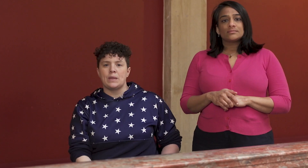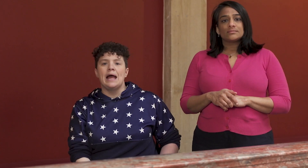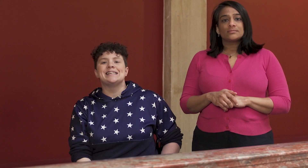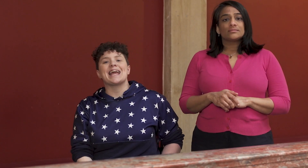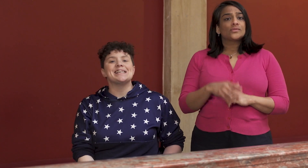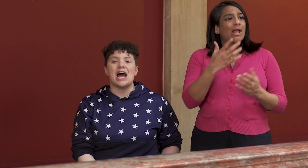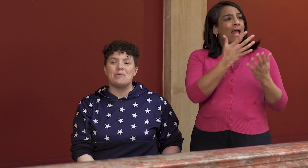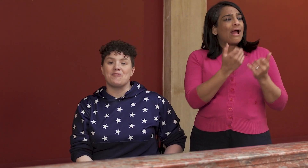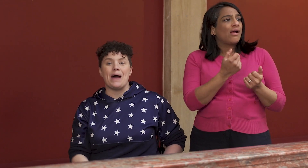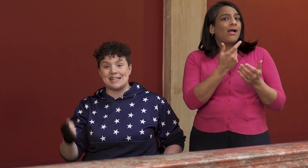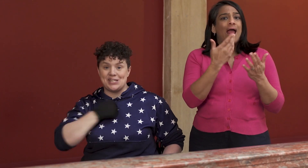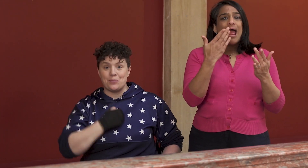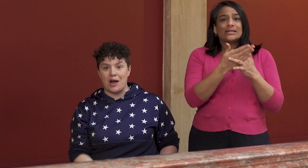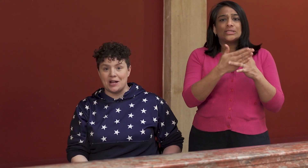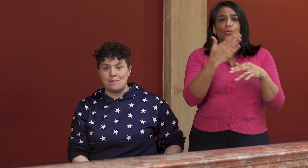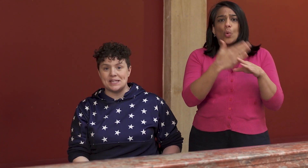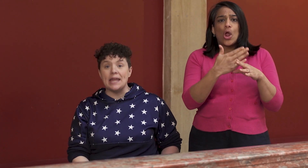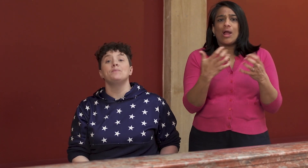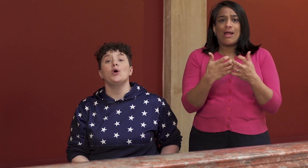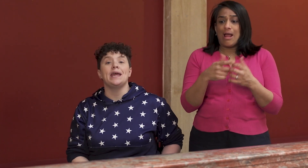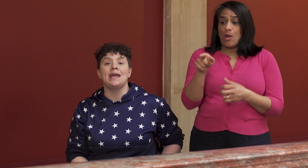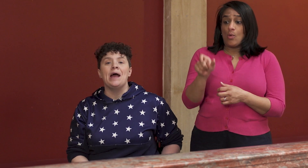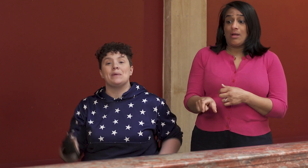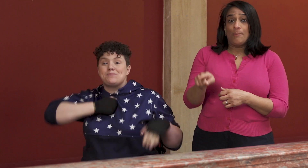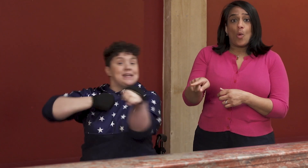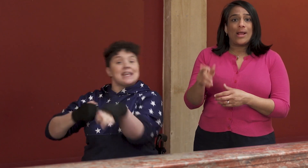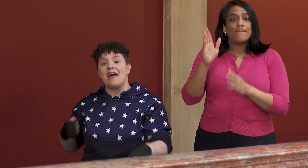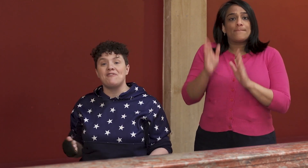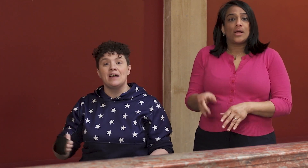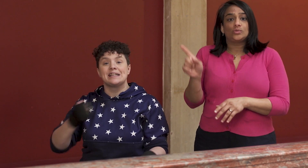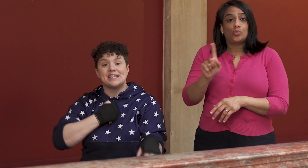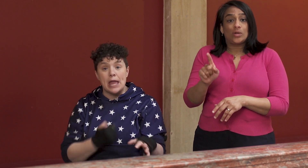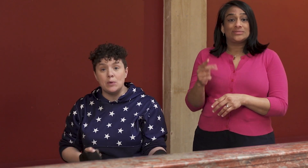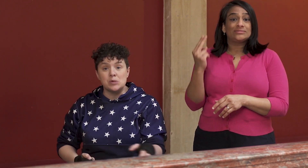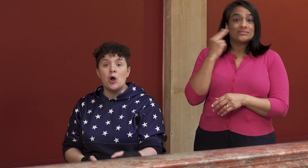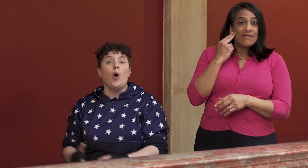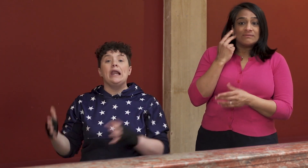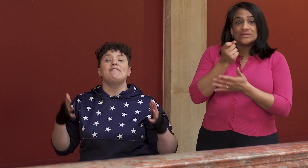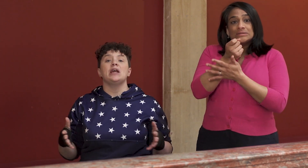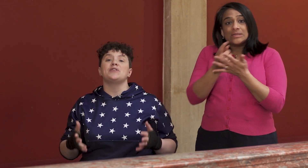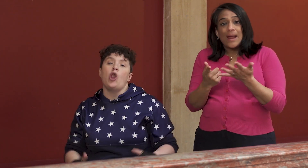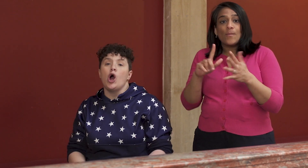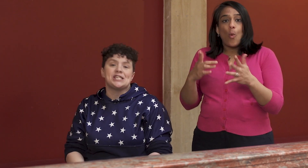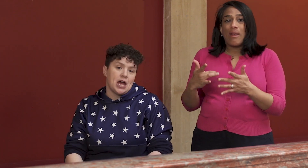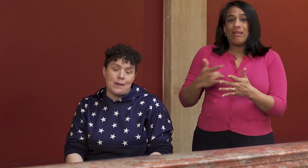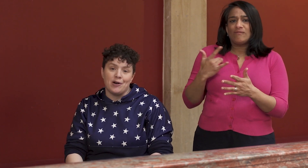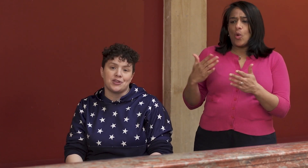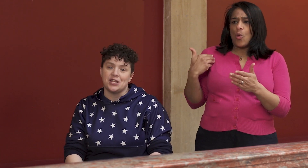To get help from Access to Work, biscuit an employee must be deaf, disabled or living with a long-term health condition